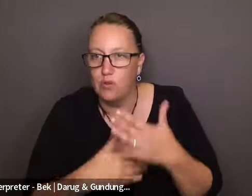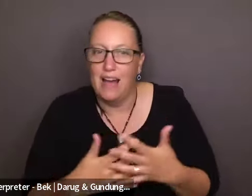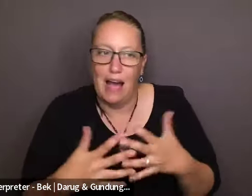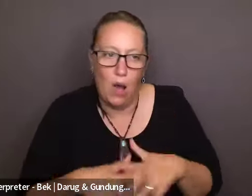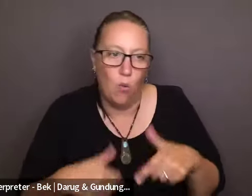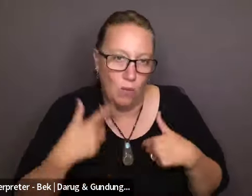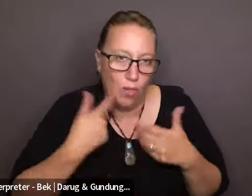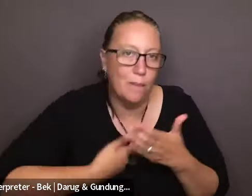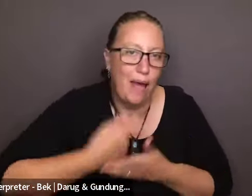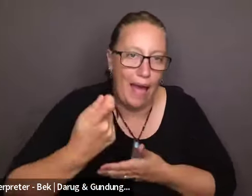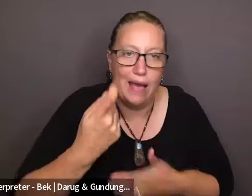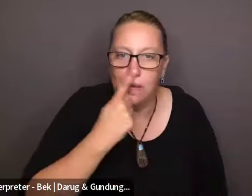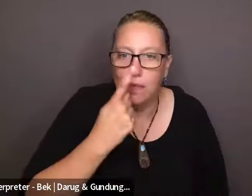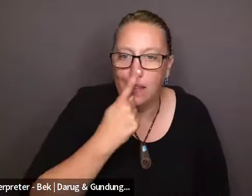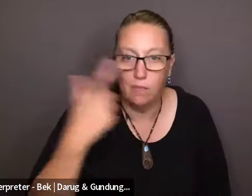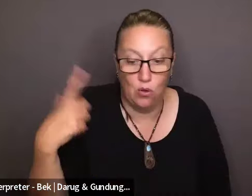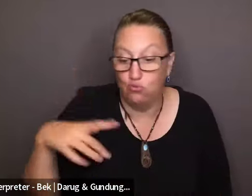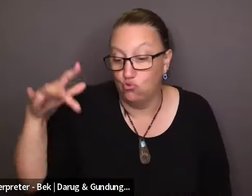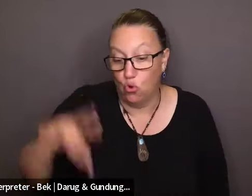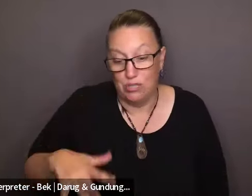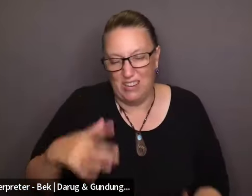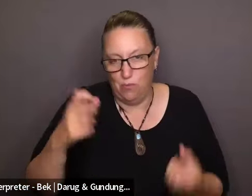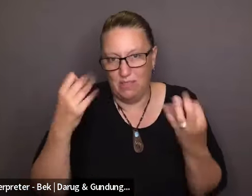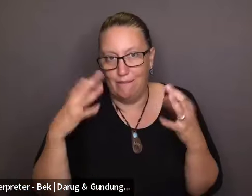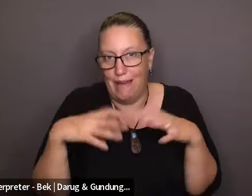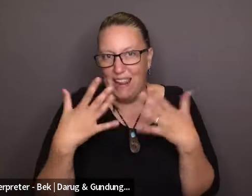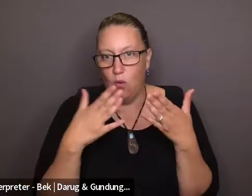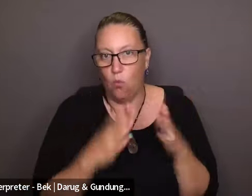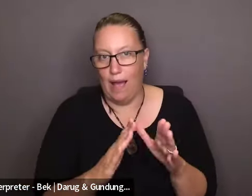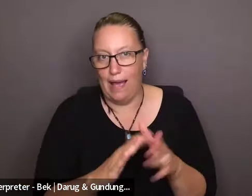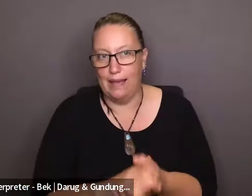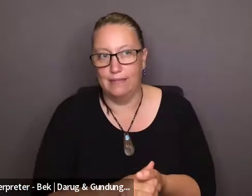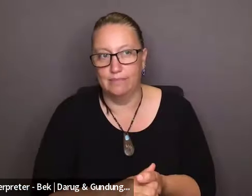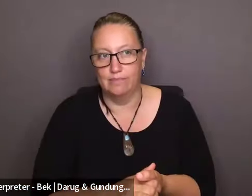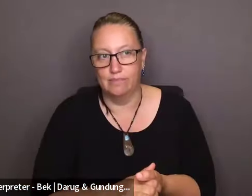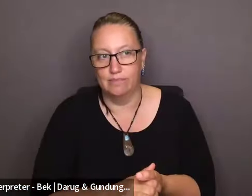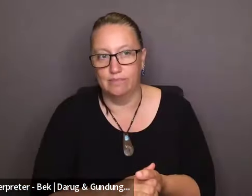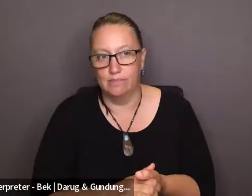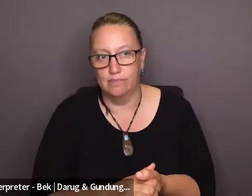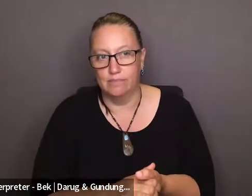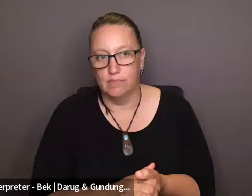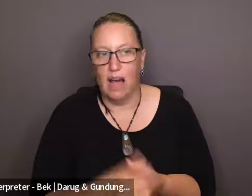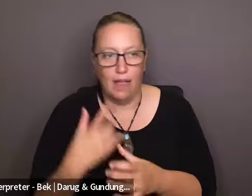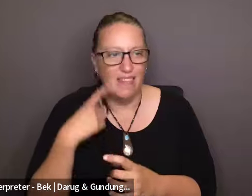under your risk situation you might say, well, we need to work through the process of how we're going to pay